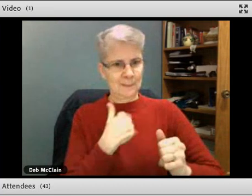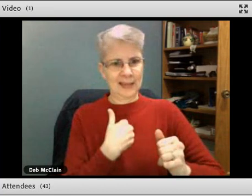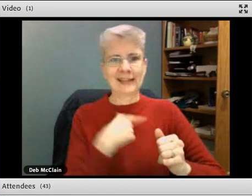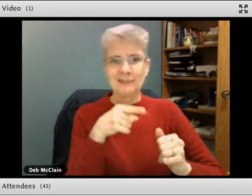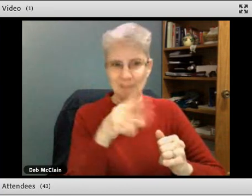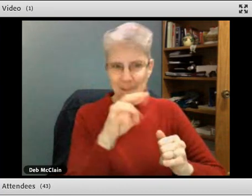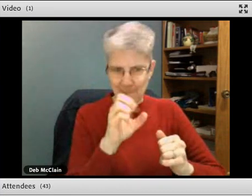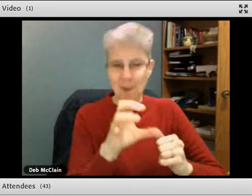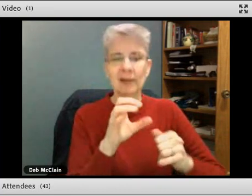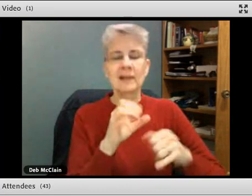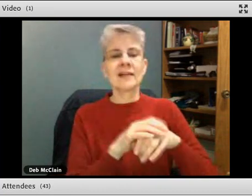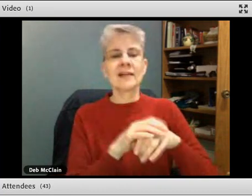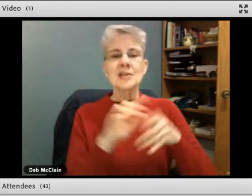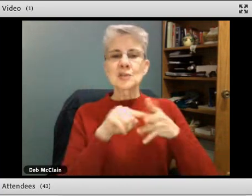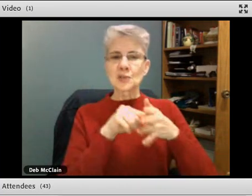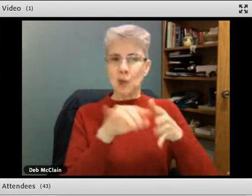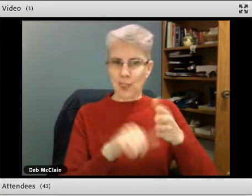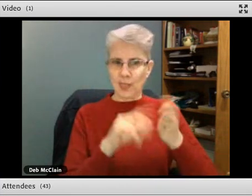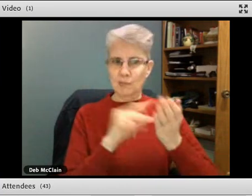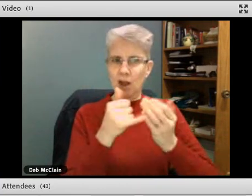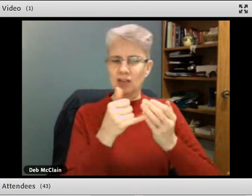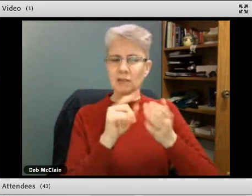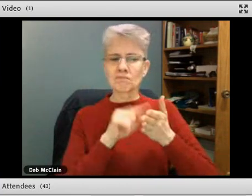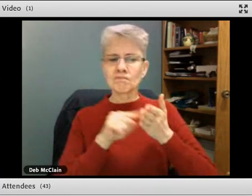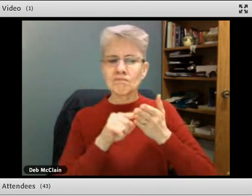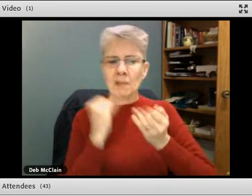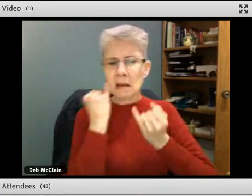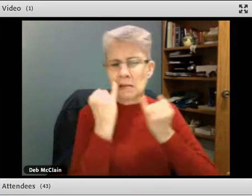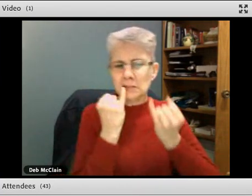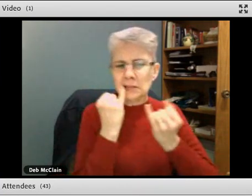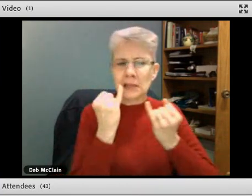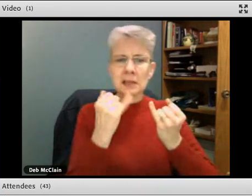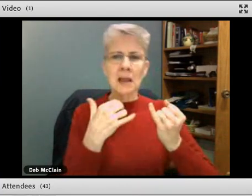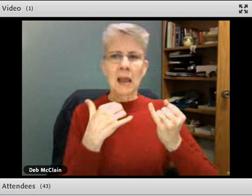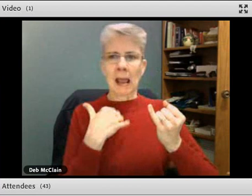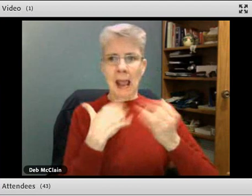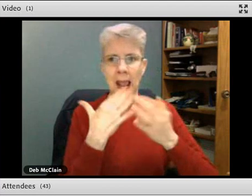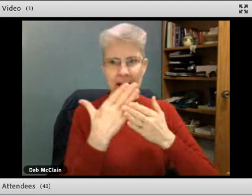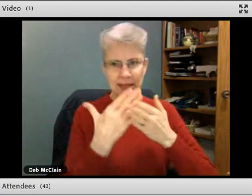They started this project to explore the idea, and they had some partner libraries,